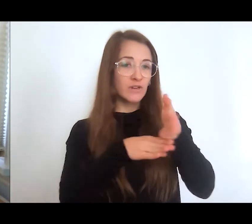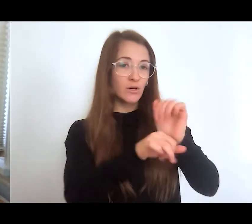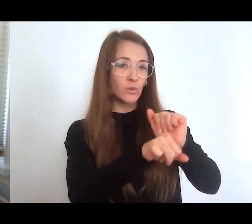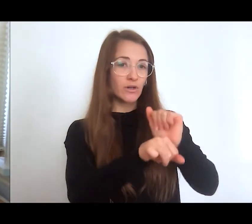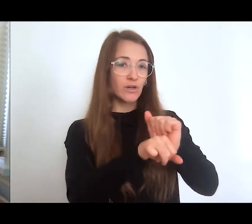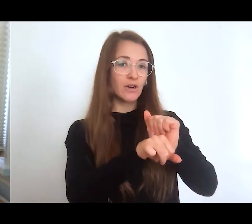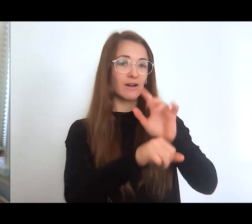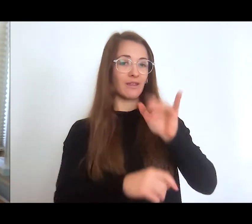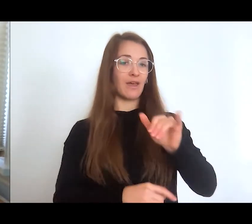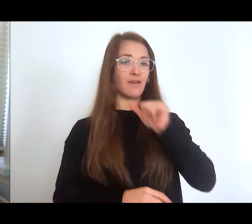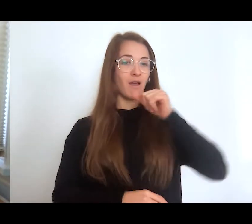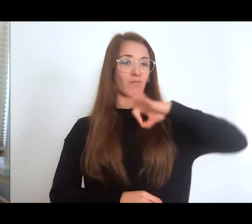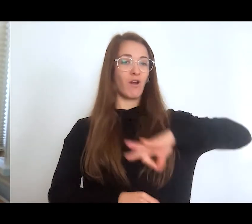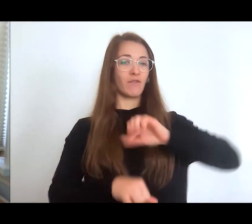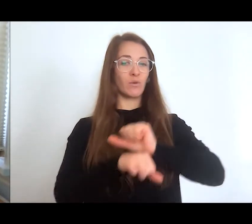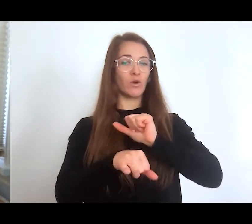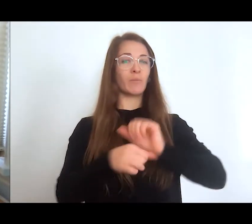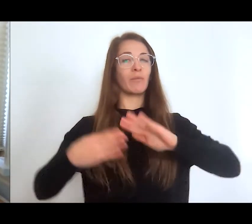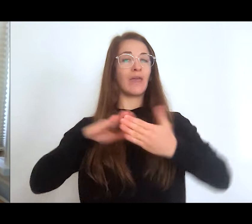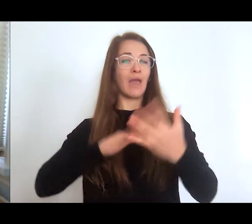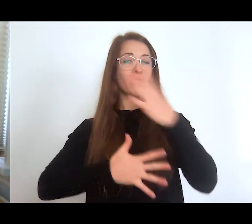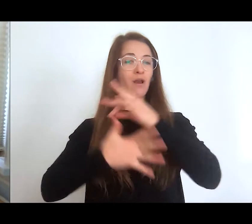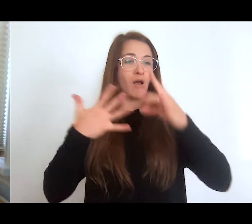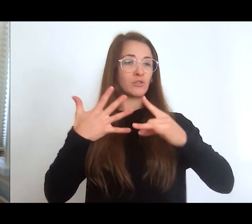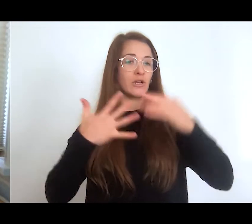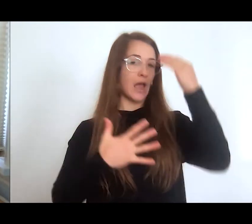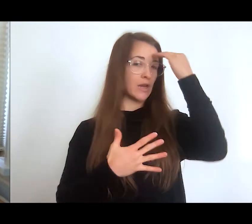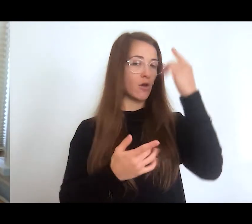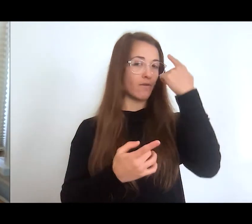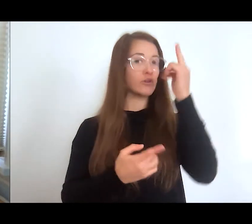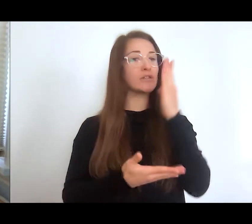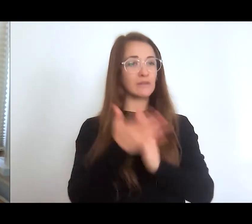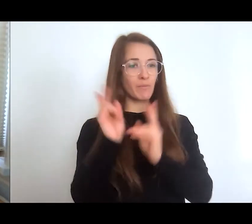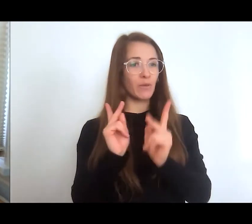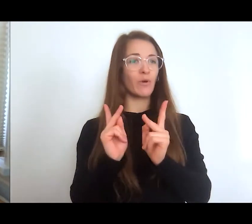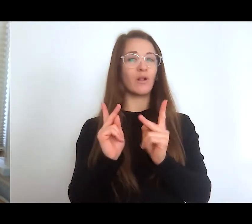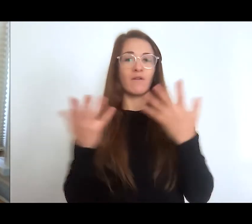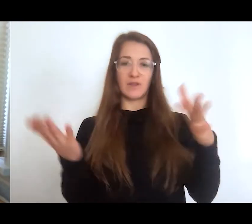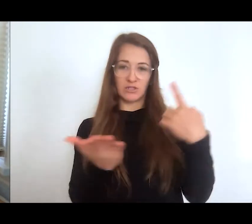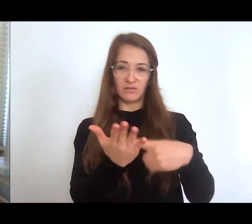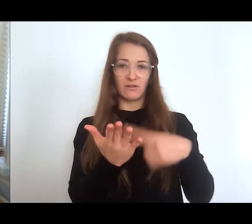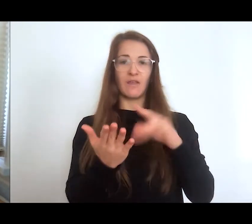COLLEGE AND CAREER WORK THAT NONPROFIT WORK WAS AN OPTION?